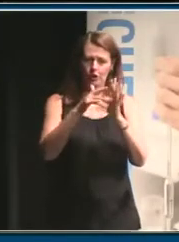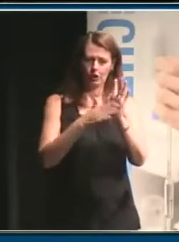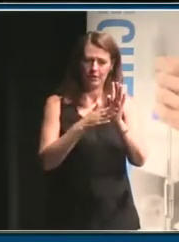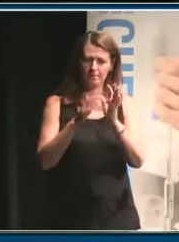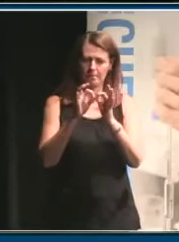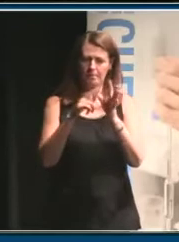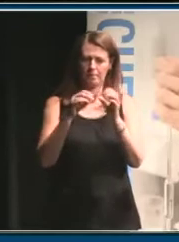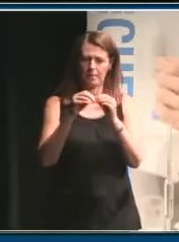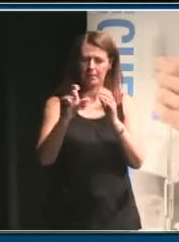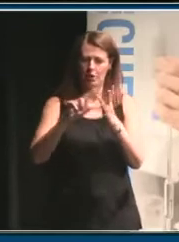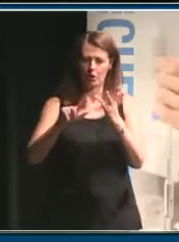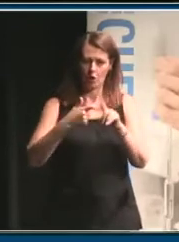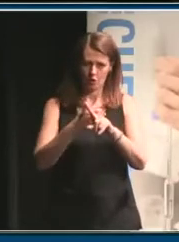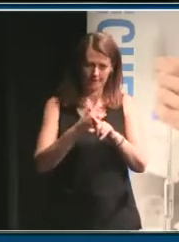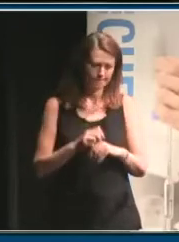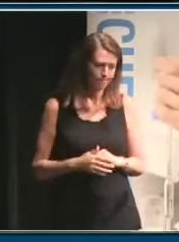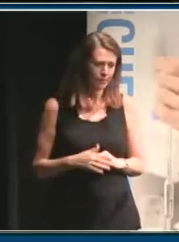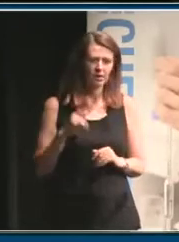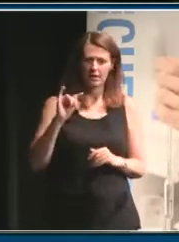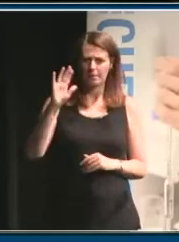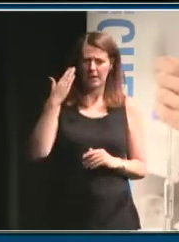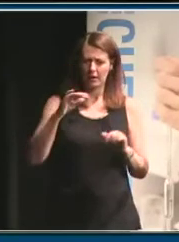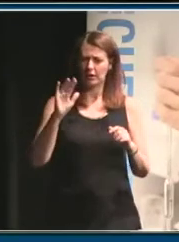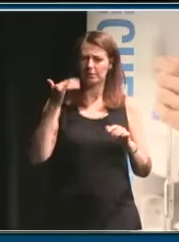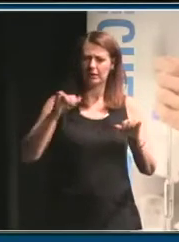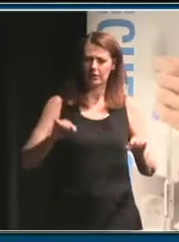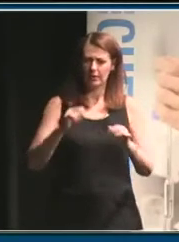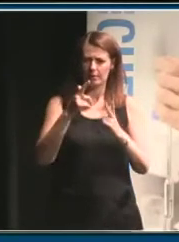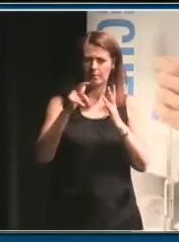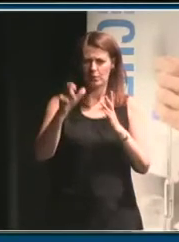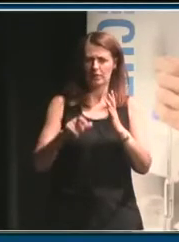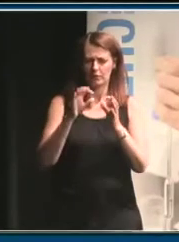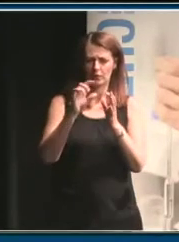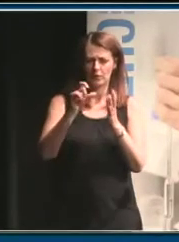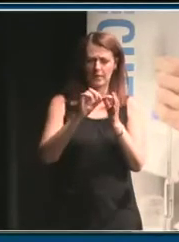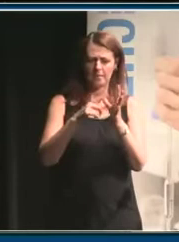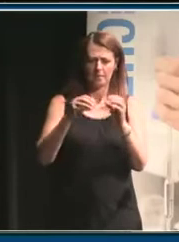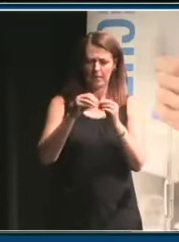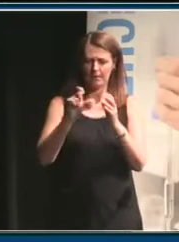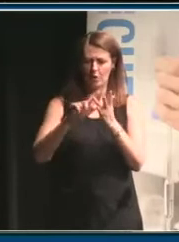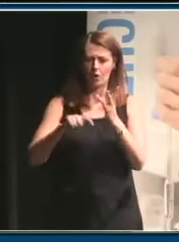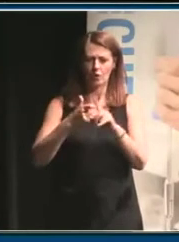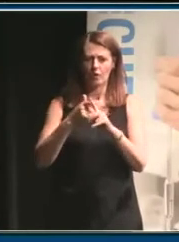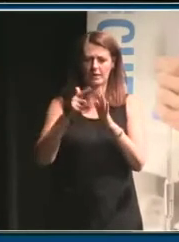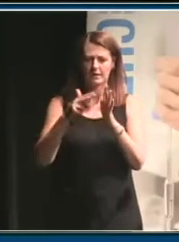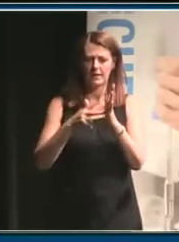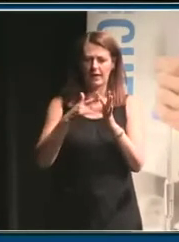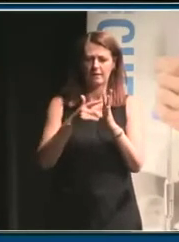Jim Babcock is the former chairman of Babcock and Brown investments people may know him. He